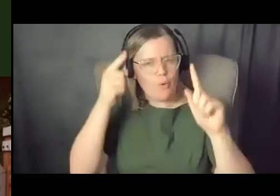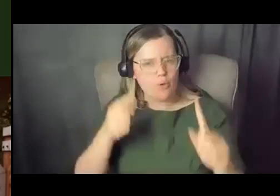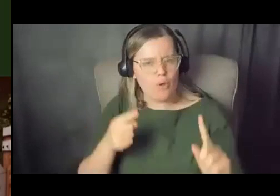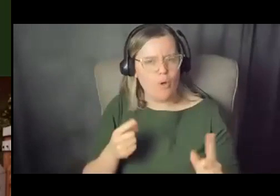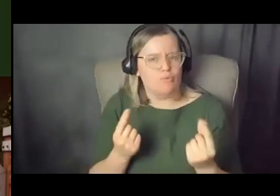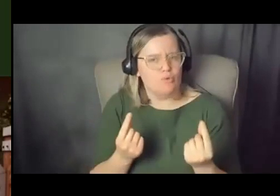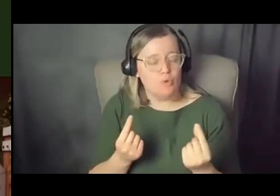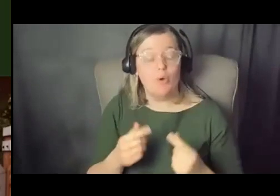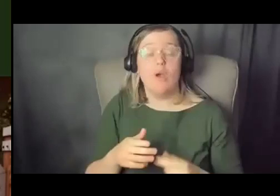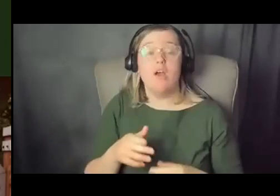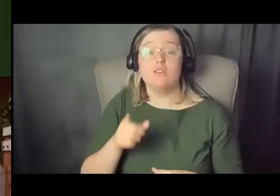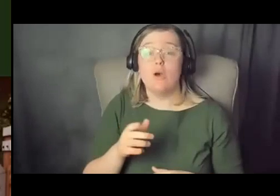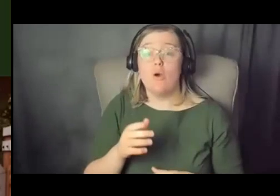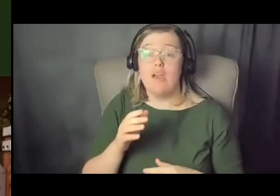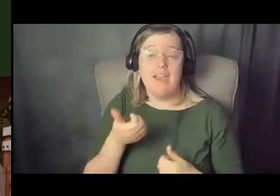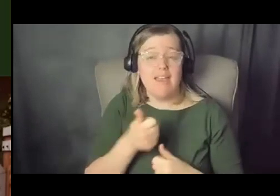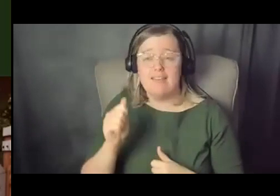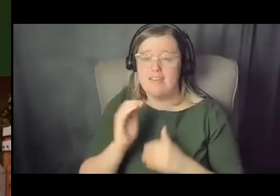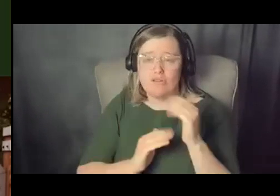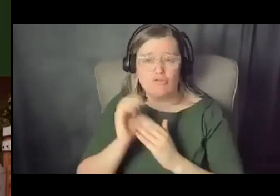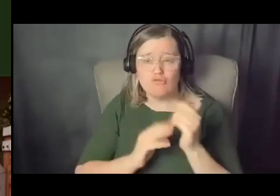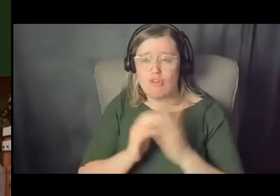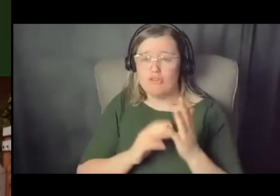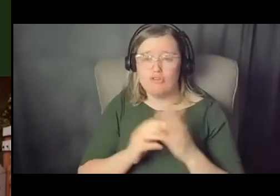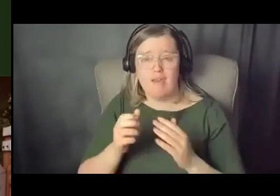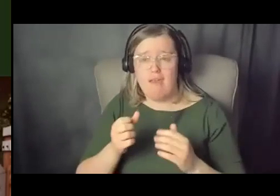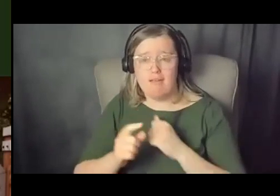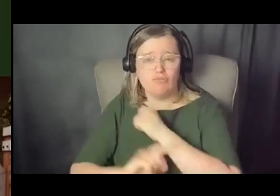including diverting construction waste from landfills.